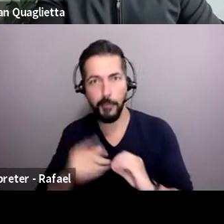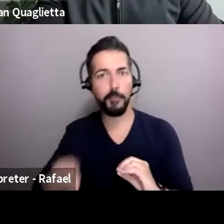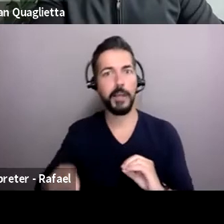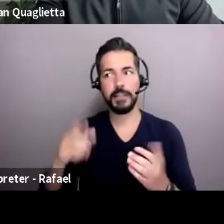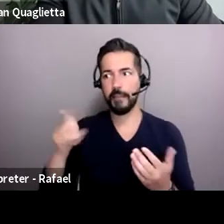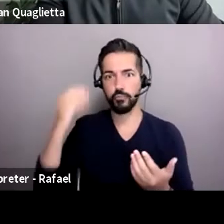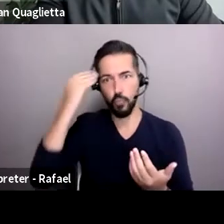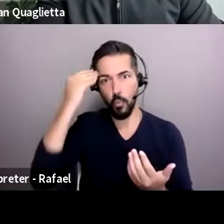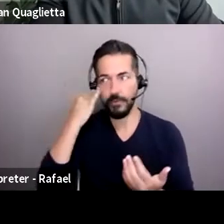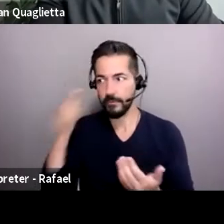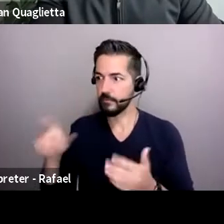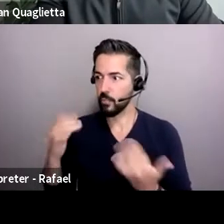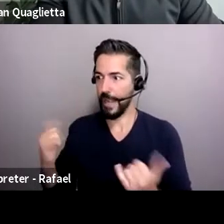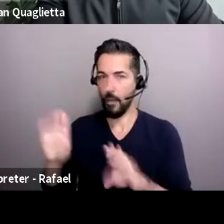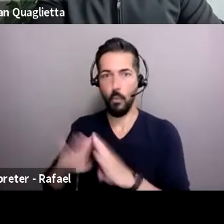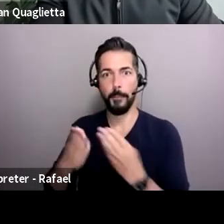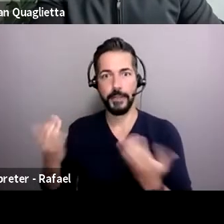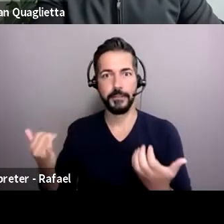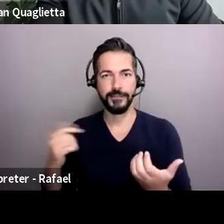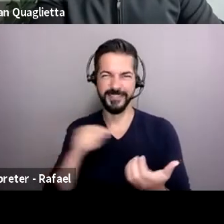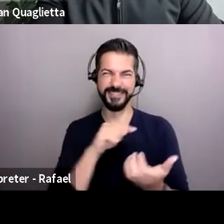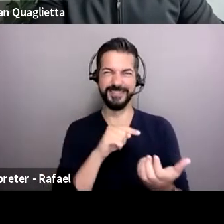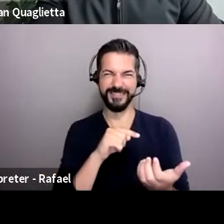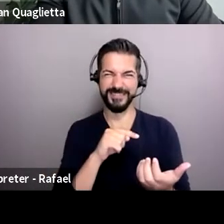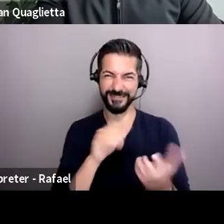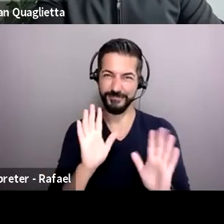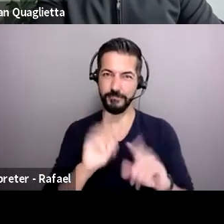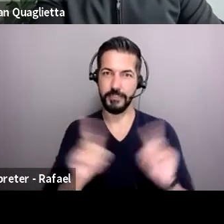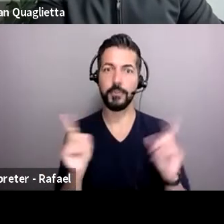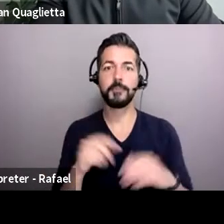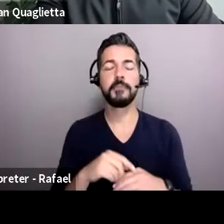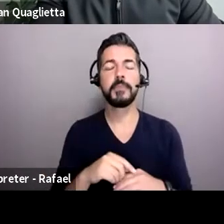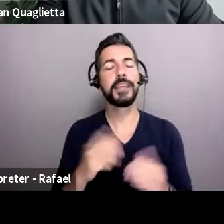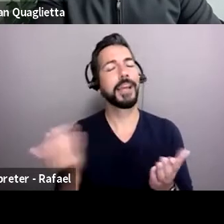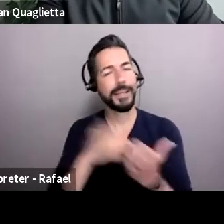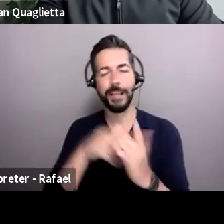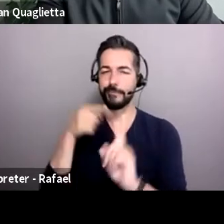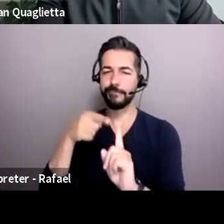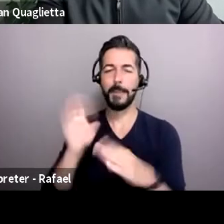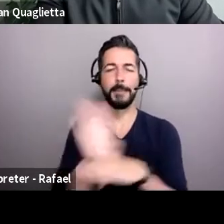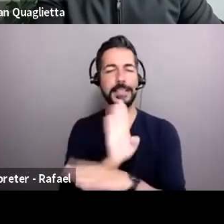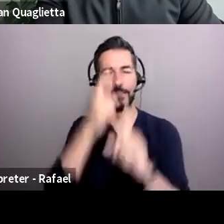So you go back to those core business goals, and that's where